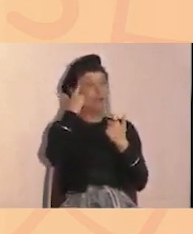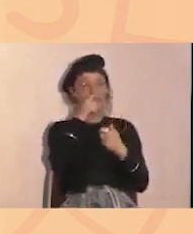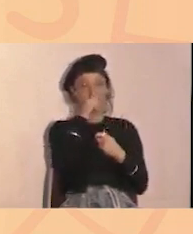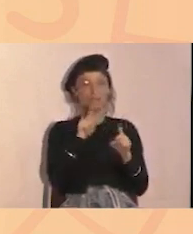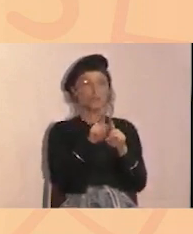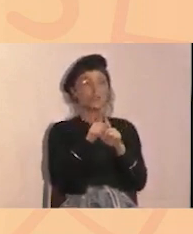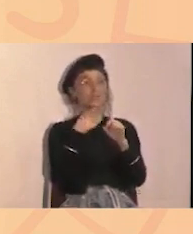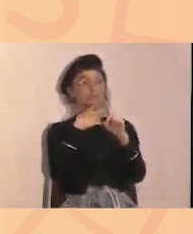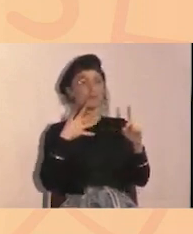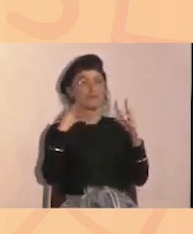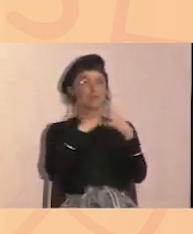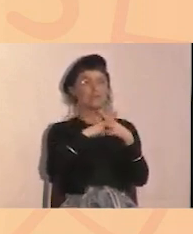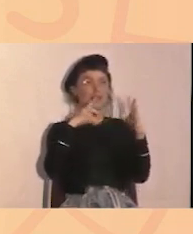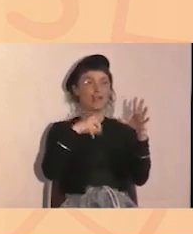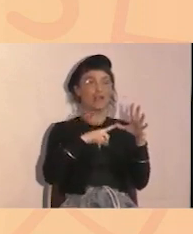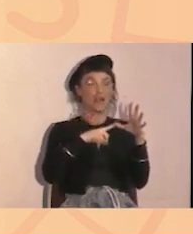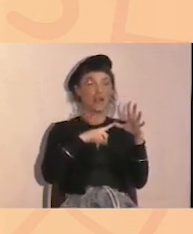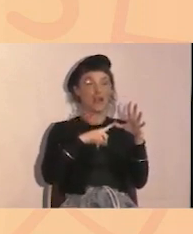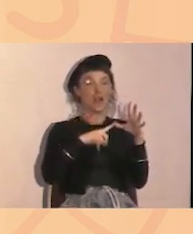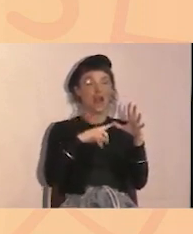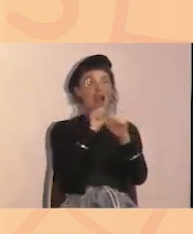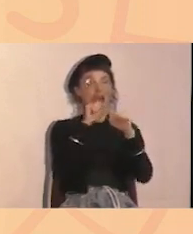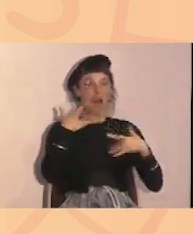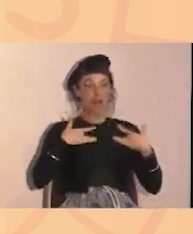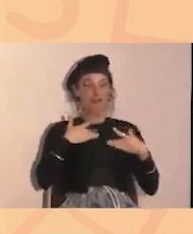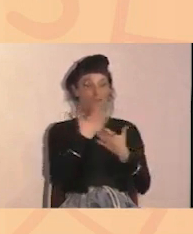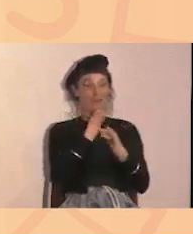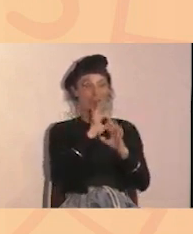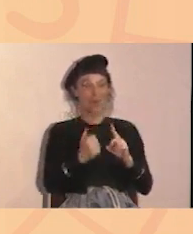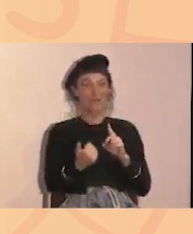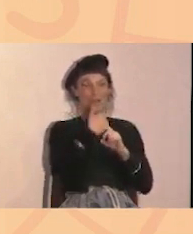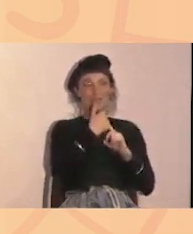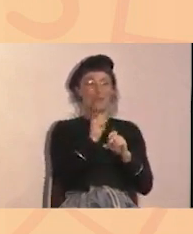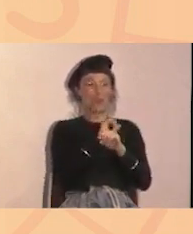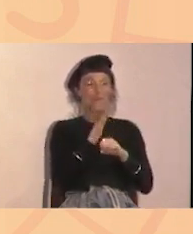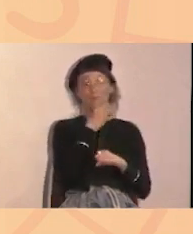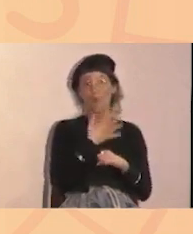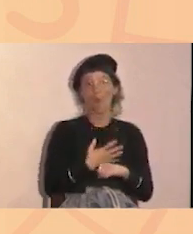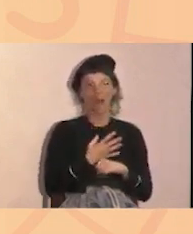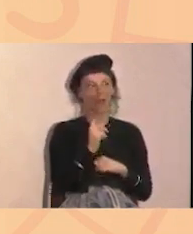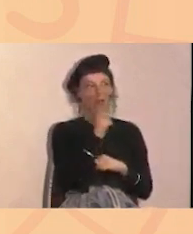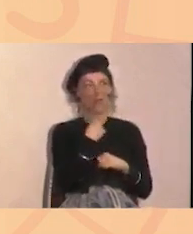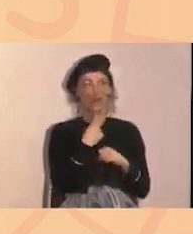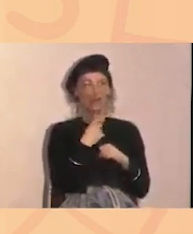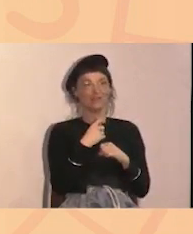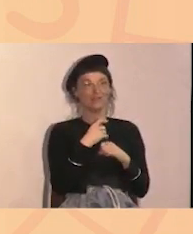but our lives were relatively unaffected for a long while. And, you know, I think we were able to do things that the rest of the world